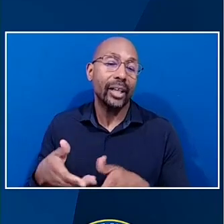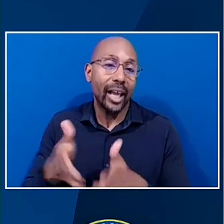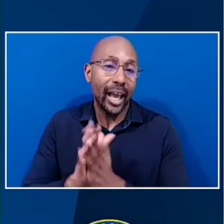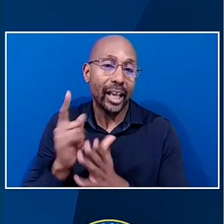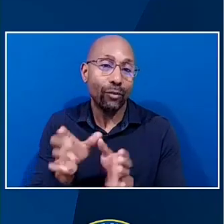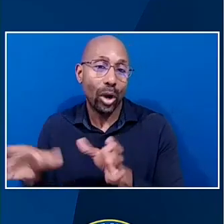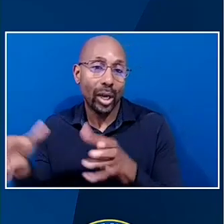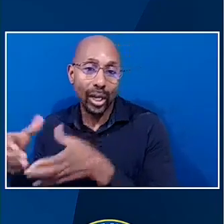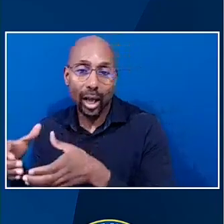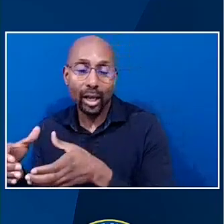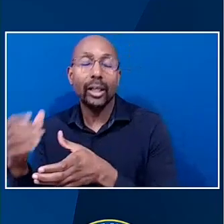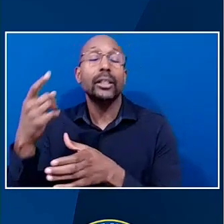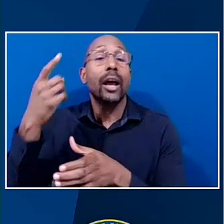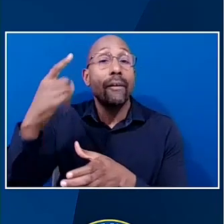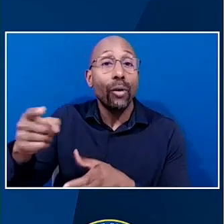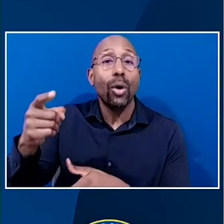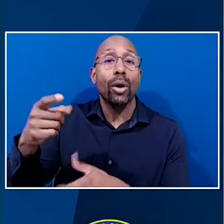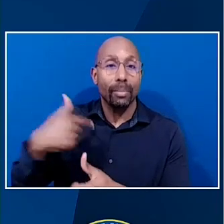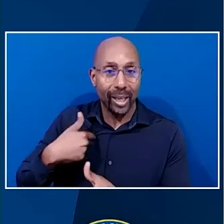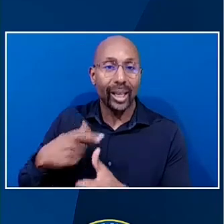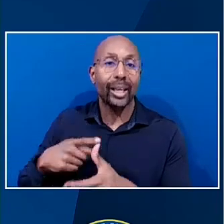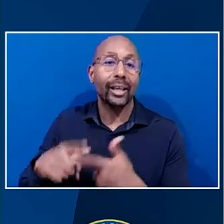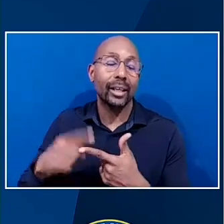Okay. I haven't done that step before.